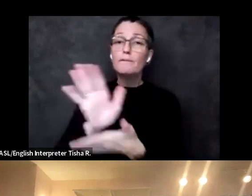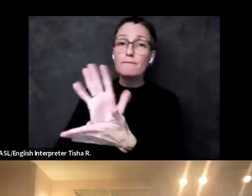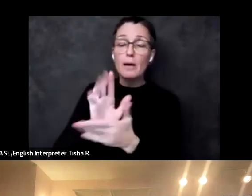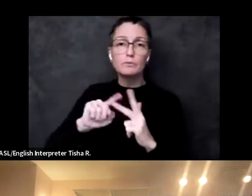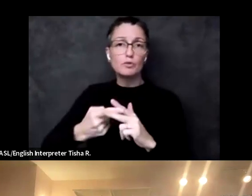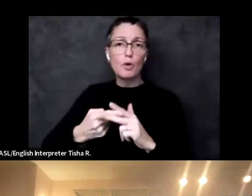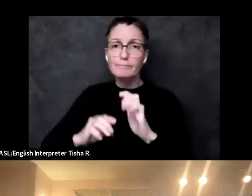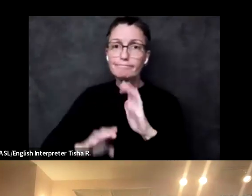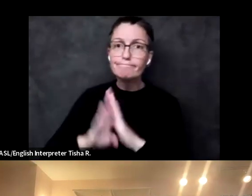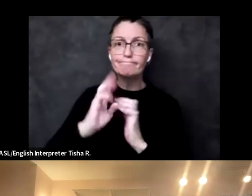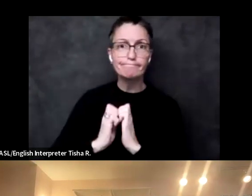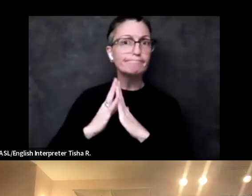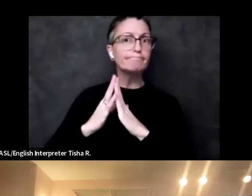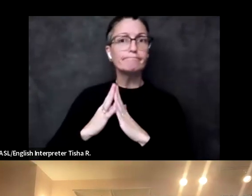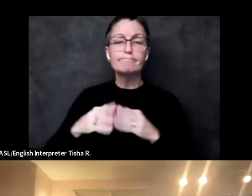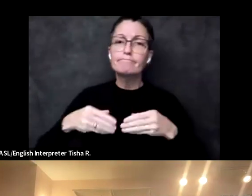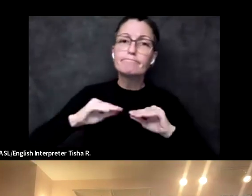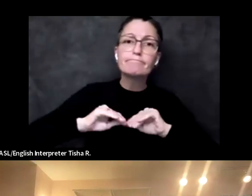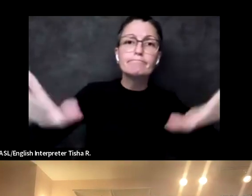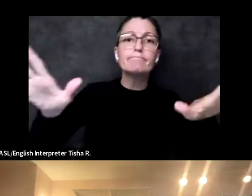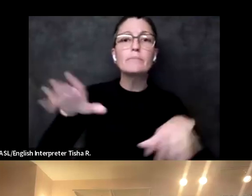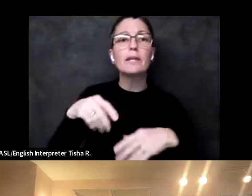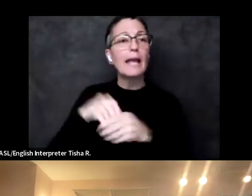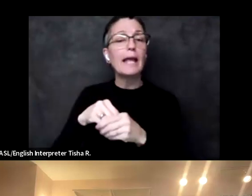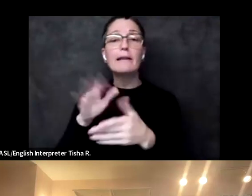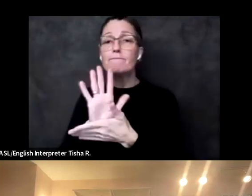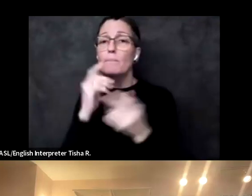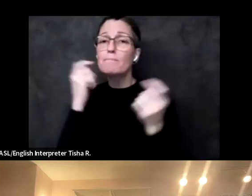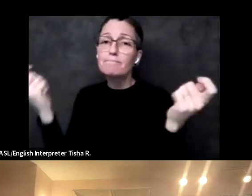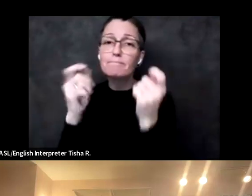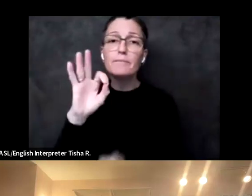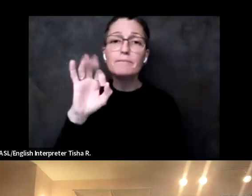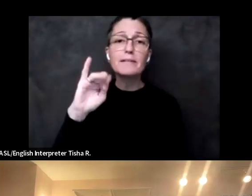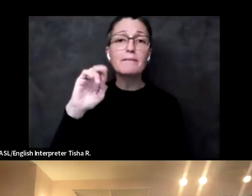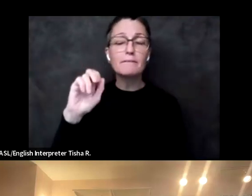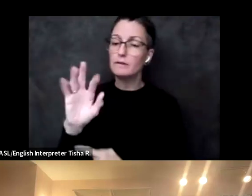or in getting into festivals or even acquiring distributors? We'll start with you, Jason.